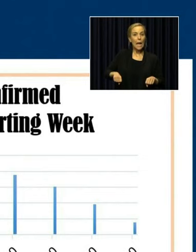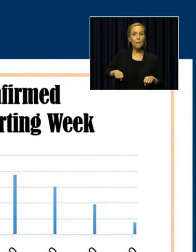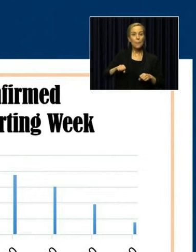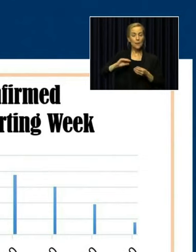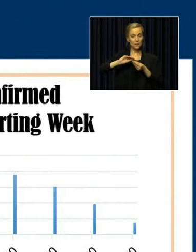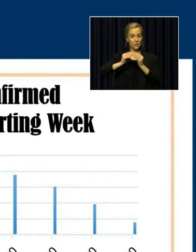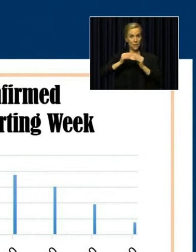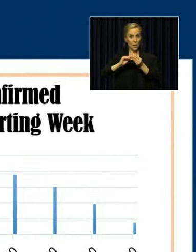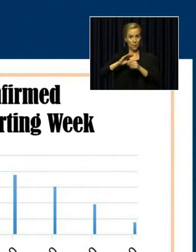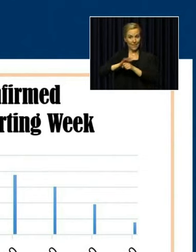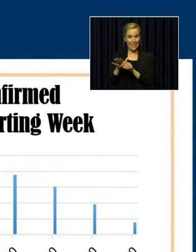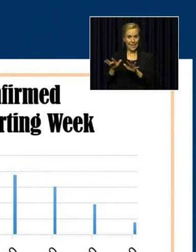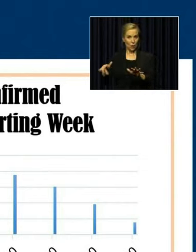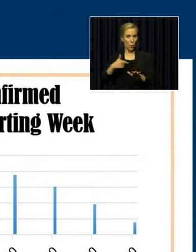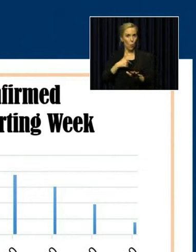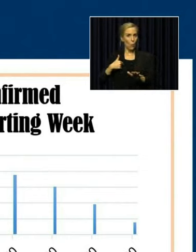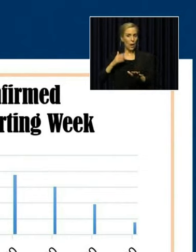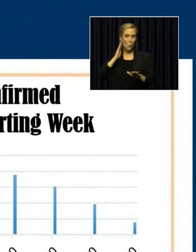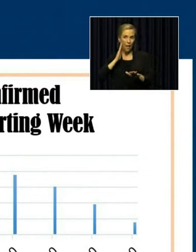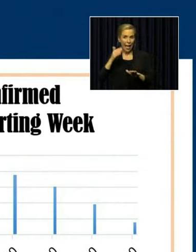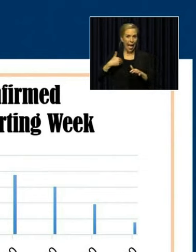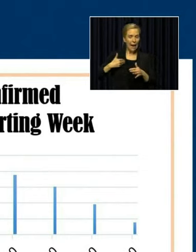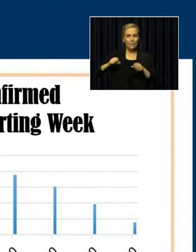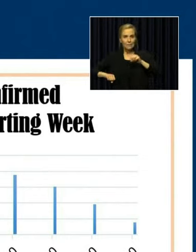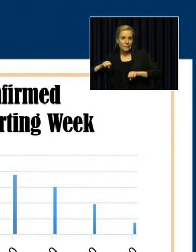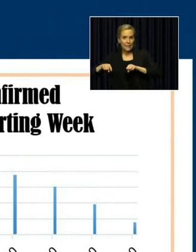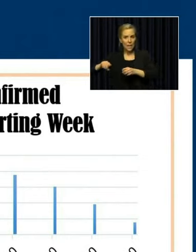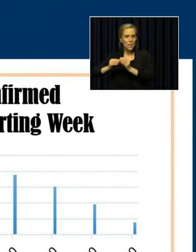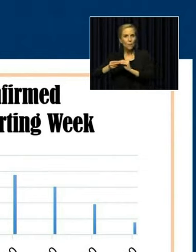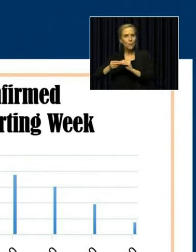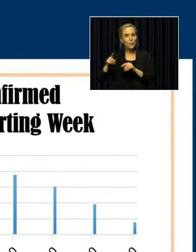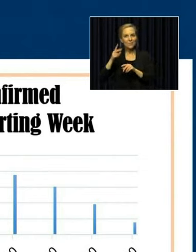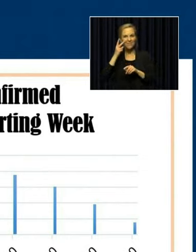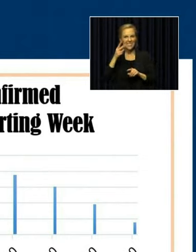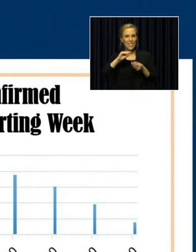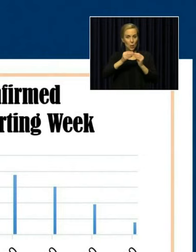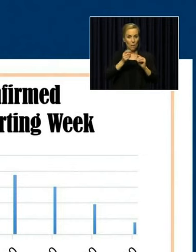SO THIS ISN'T BECAUSE OF ME. IT'S BECAUSE OF YOU. WHILE I HAVE TAKEN SOME